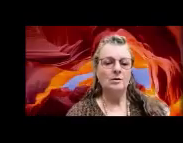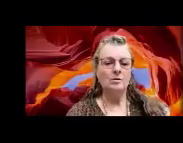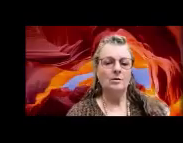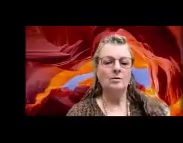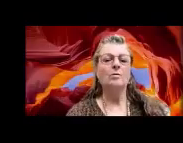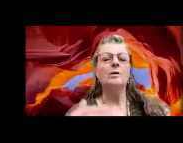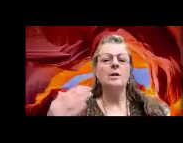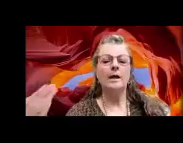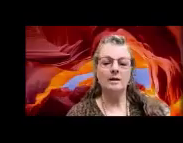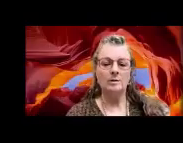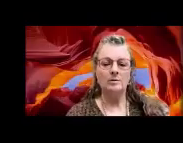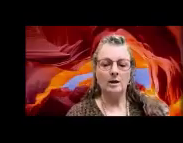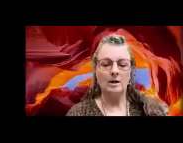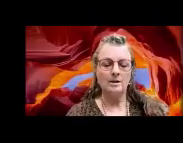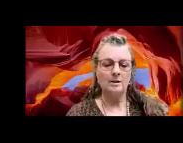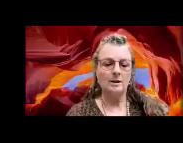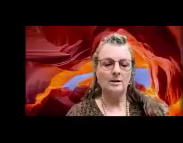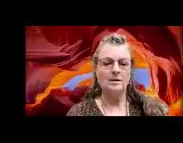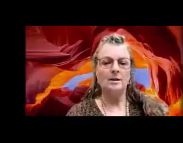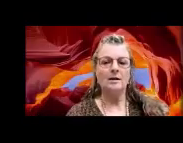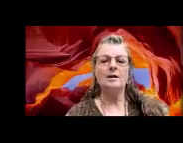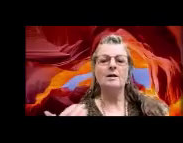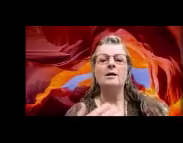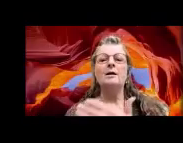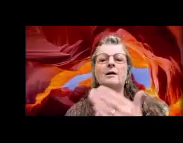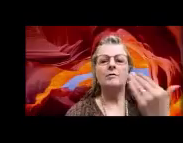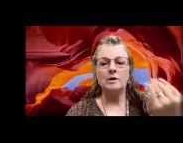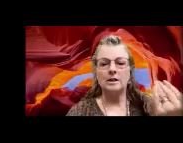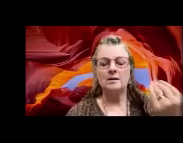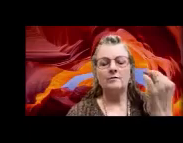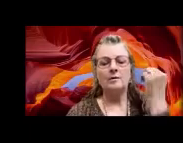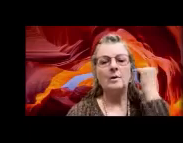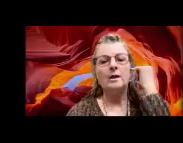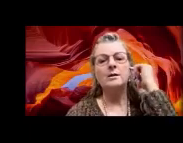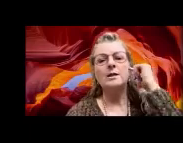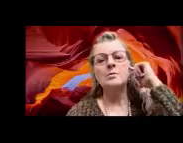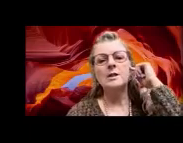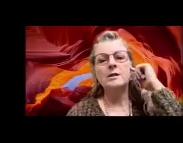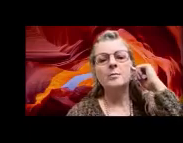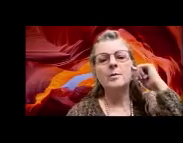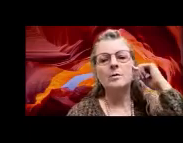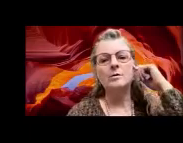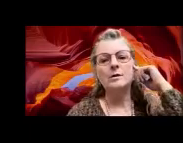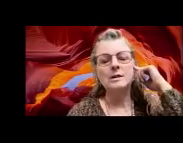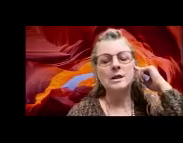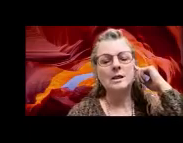disorder will likely be recognized as autistic. Like, versus a female, and this one's a little bit older. It's 10